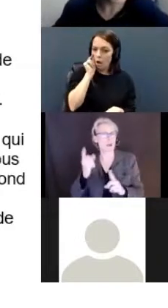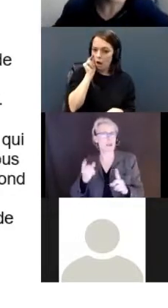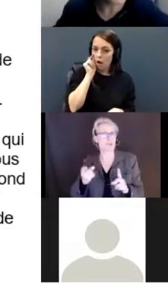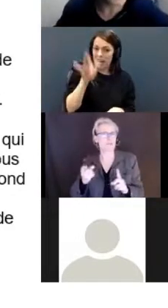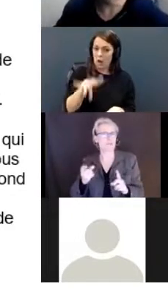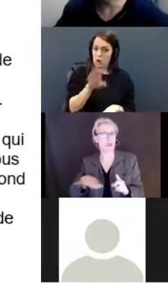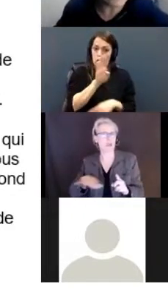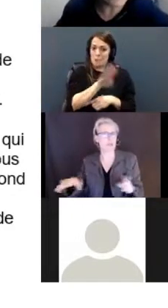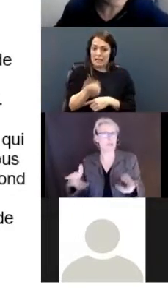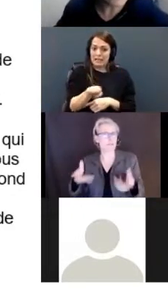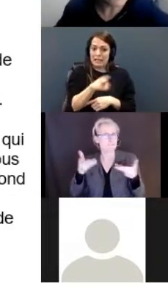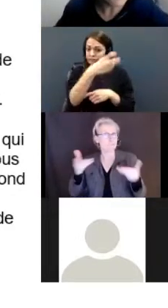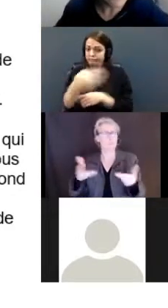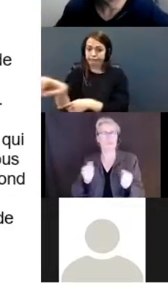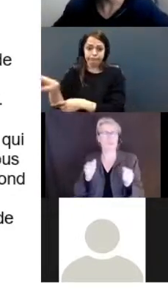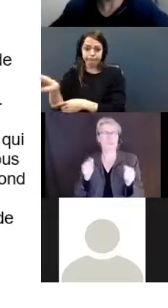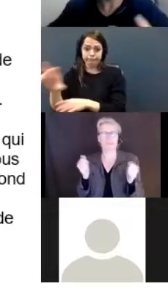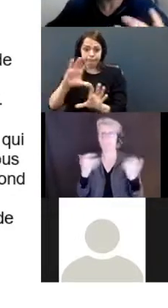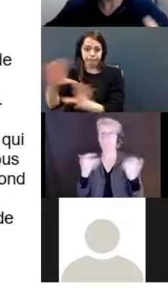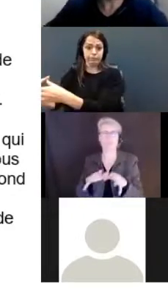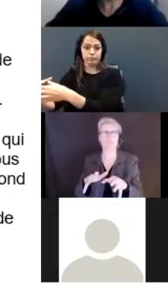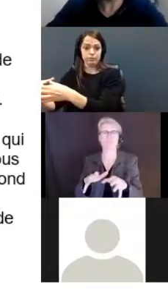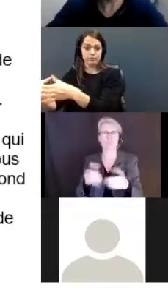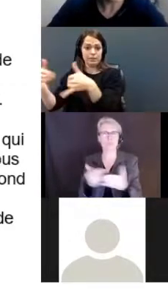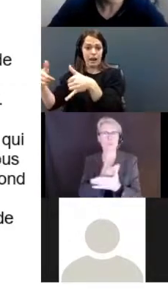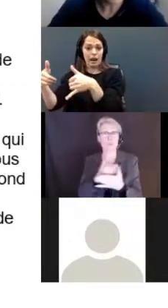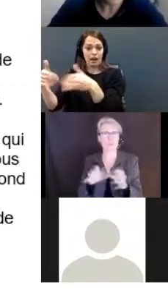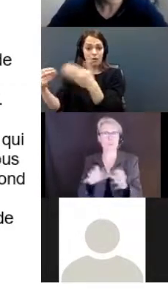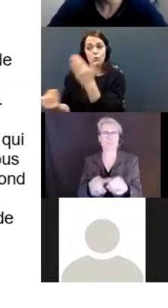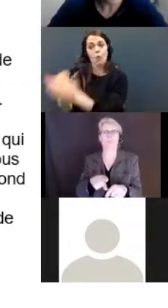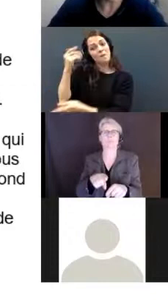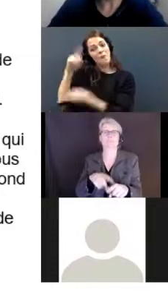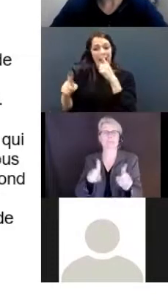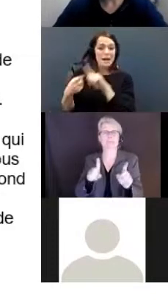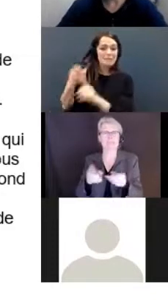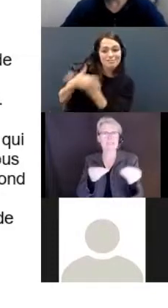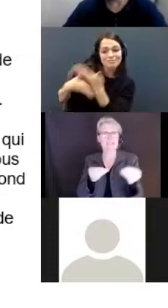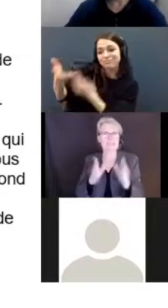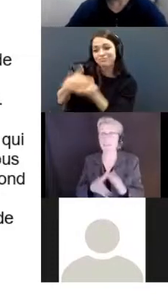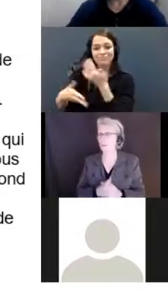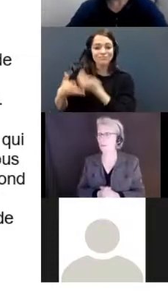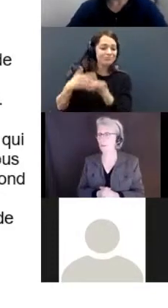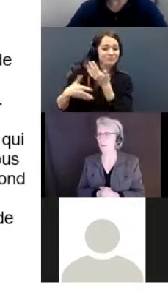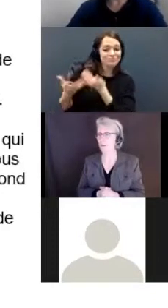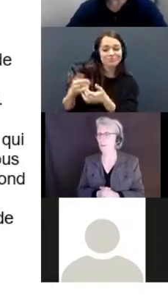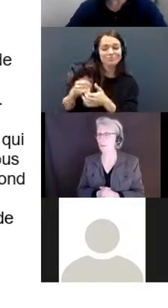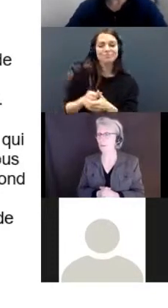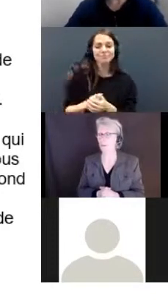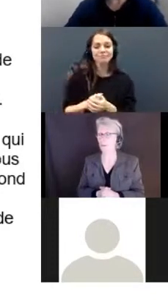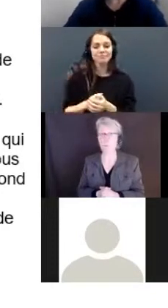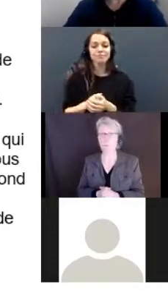some new friends and a facilitator and oh they need a couple of minutes to finish setting it up